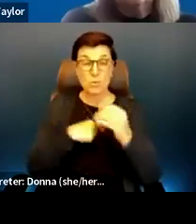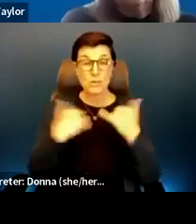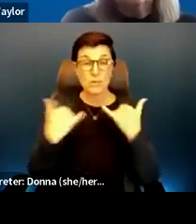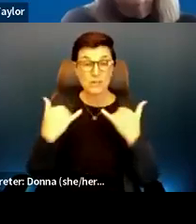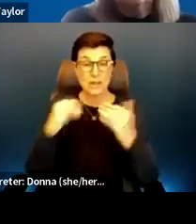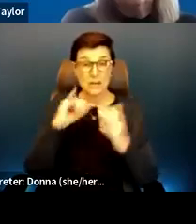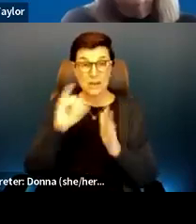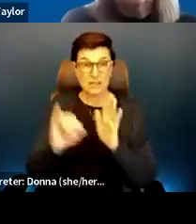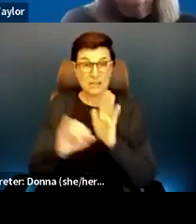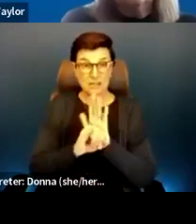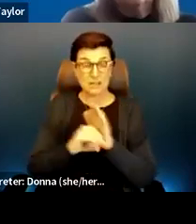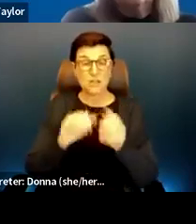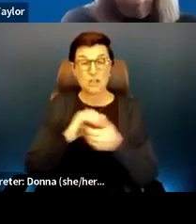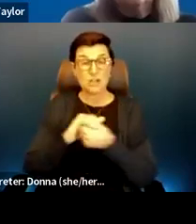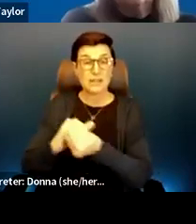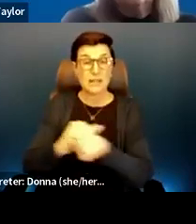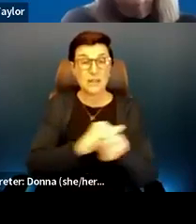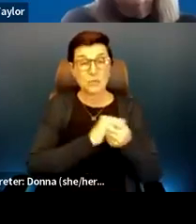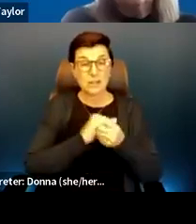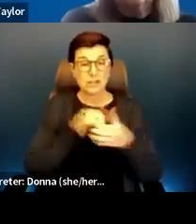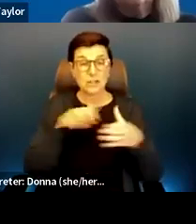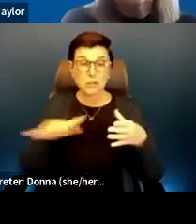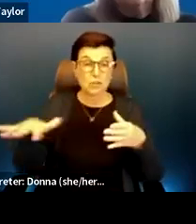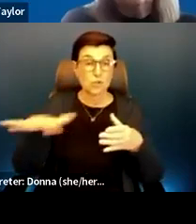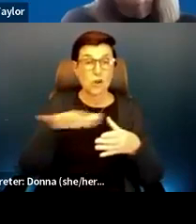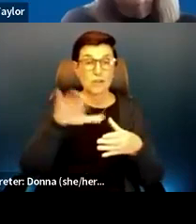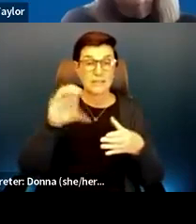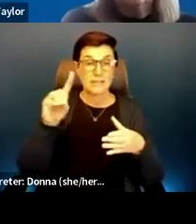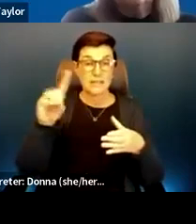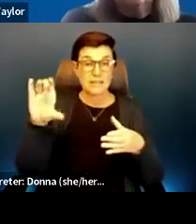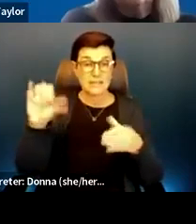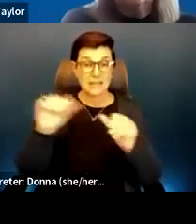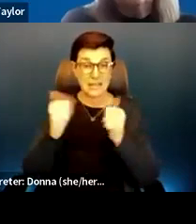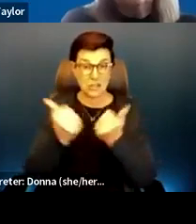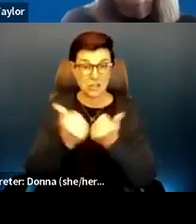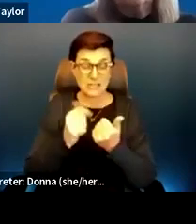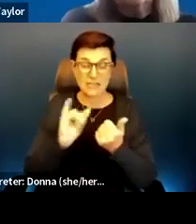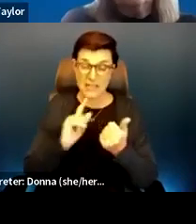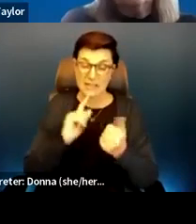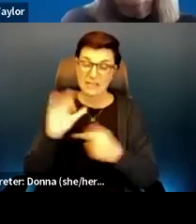across the agency as a core value. So we are committed to working with our colleagues